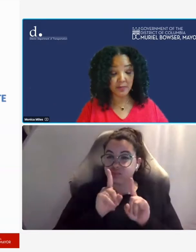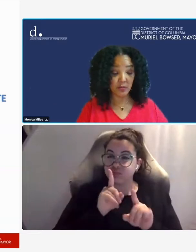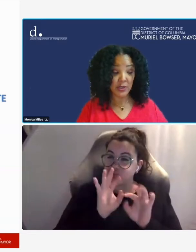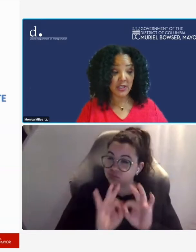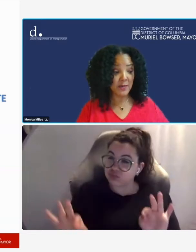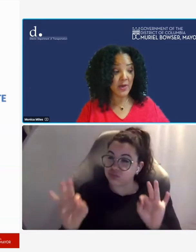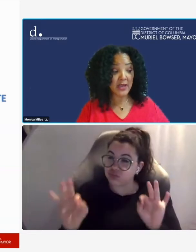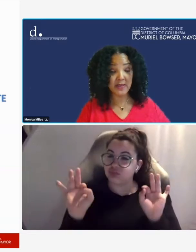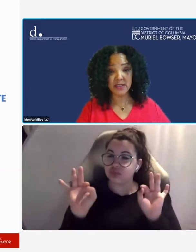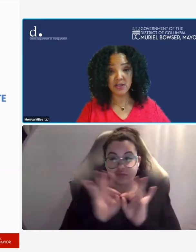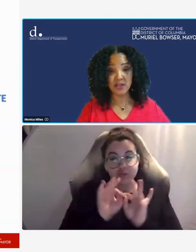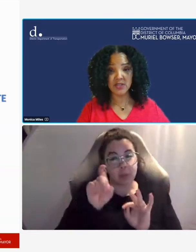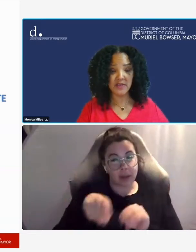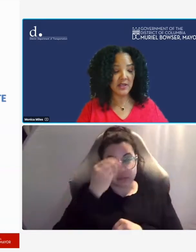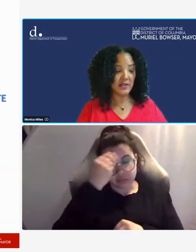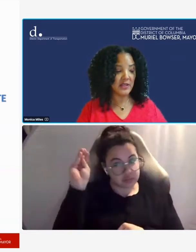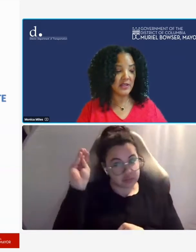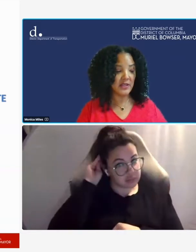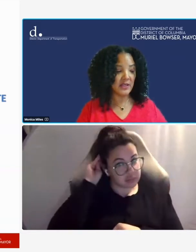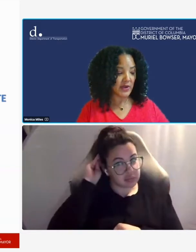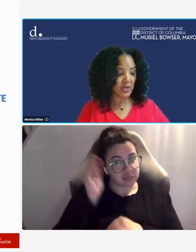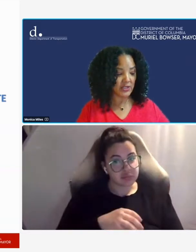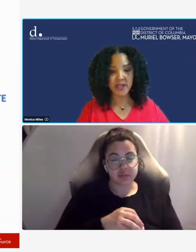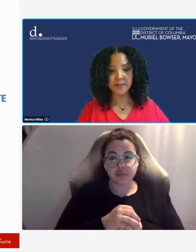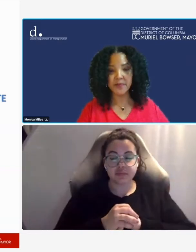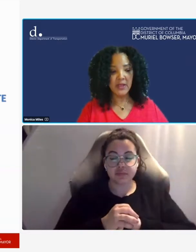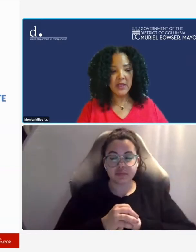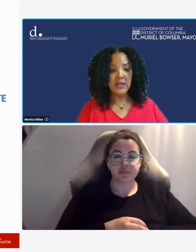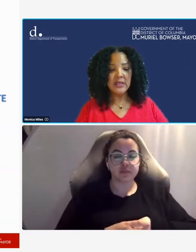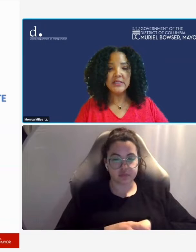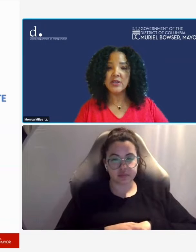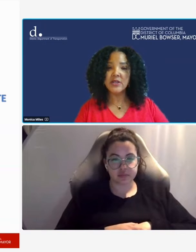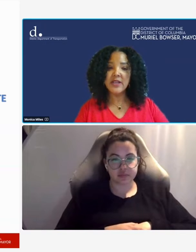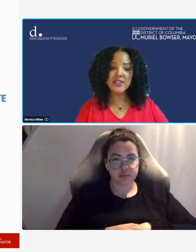want to keep in mind and that's the use of the the indirect cost rate so next we're going to